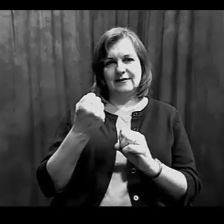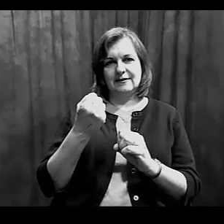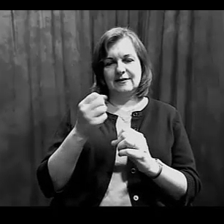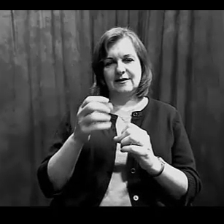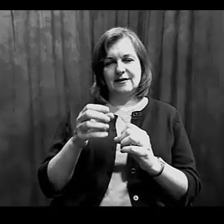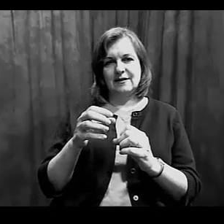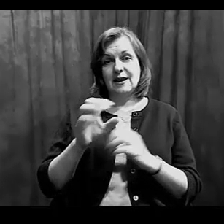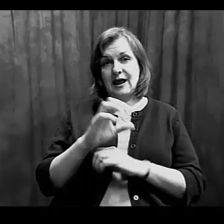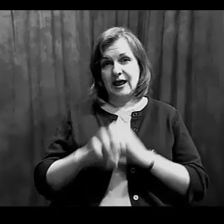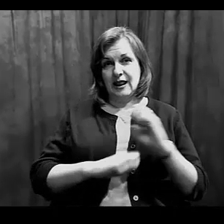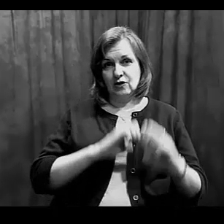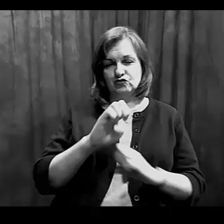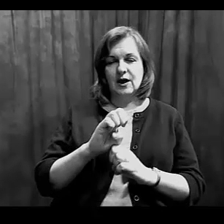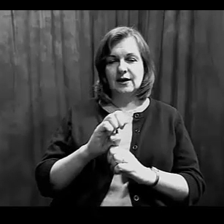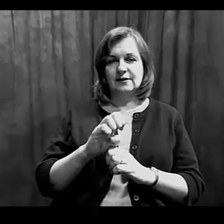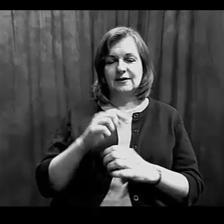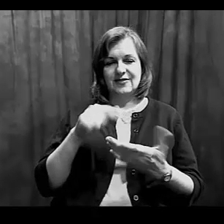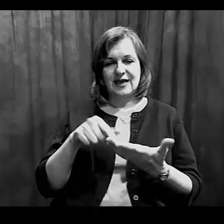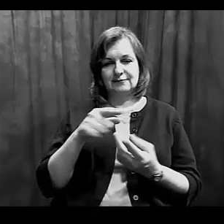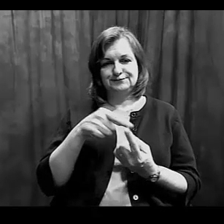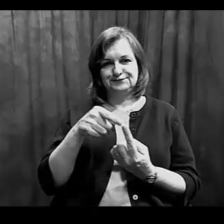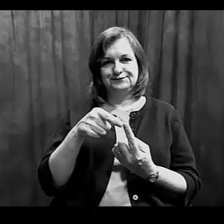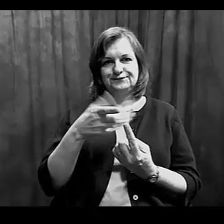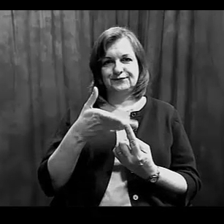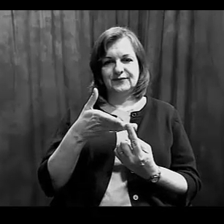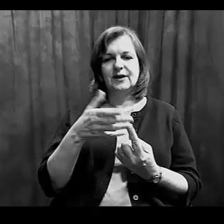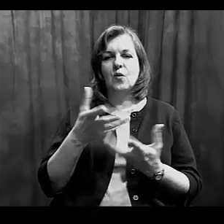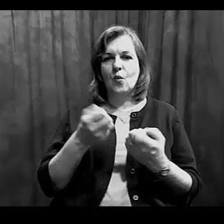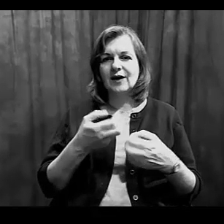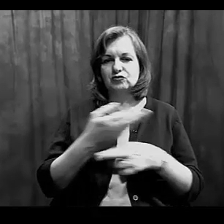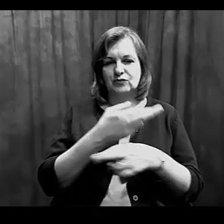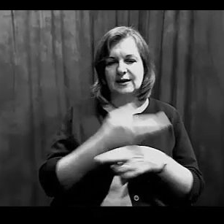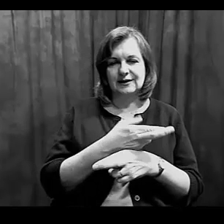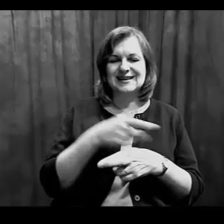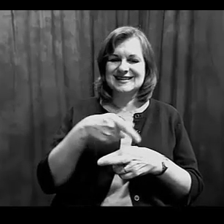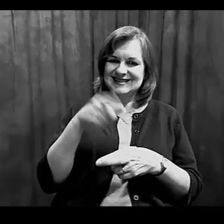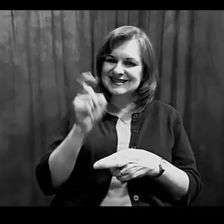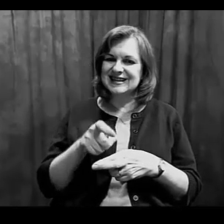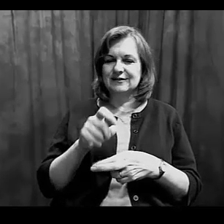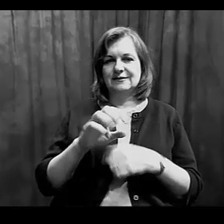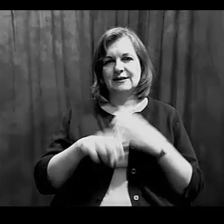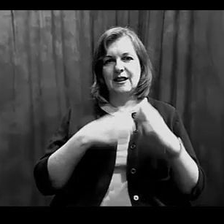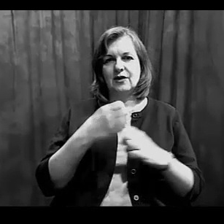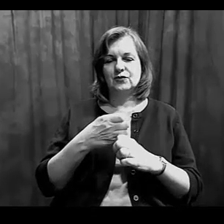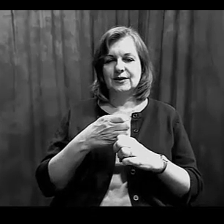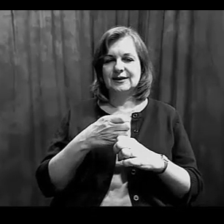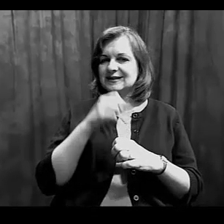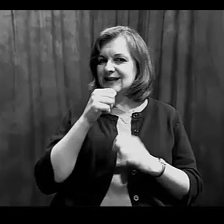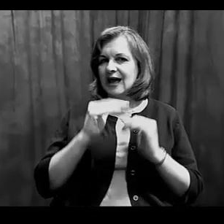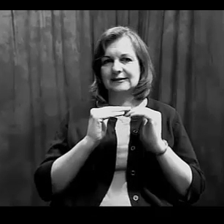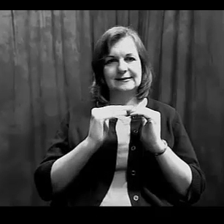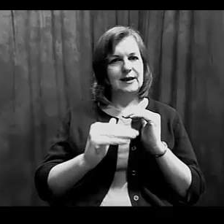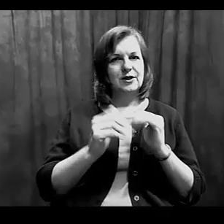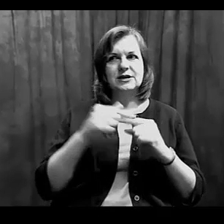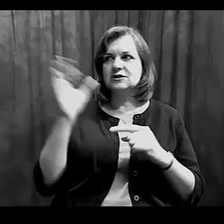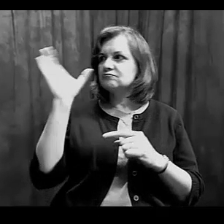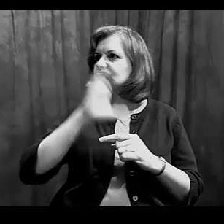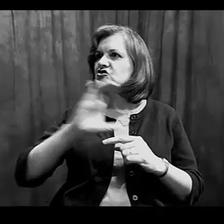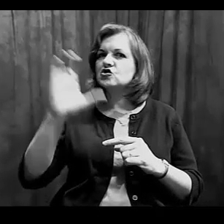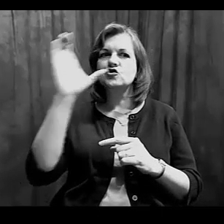it is very highly reactive it needs an electron its highly unstable - its searching for an electron